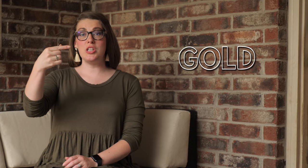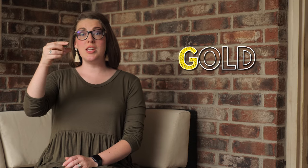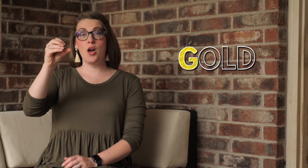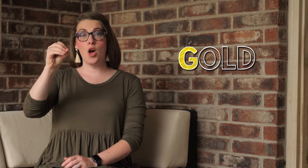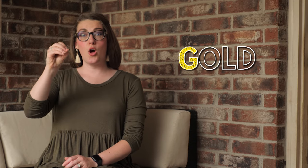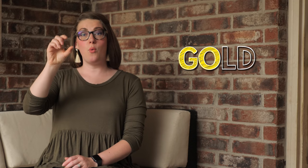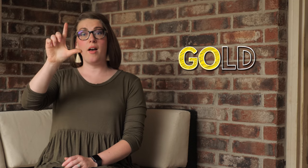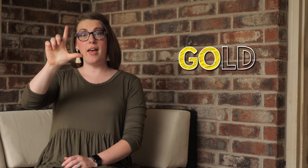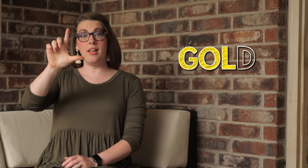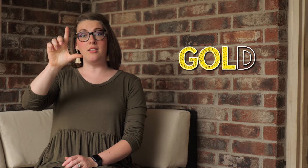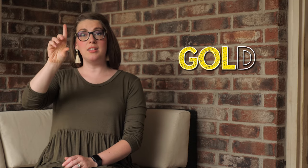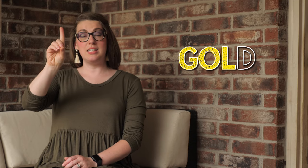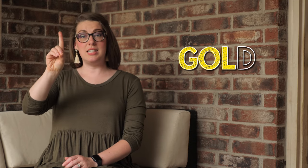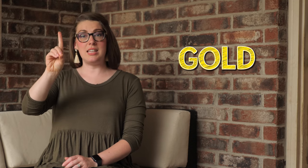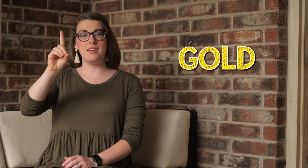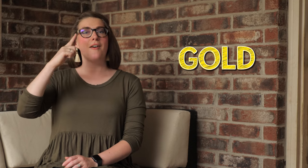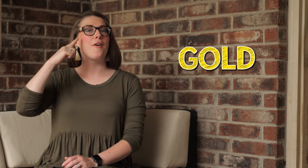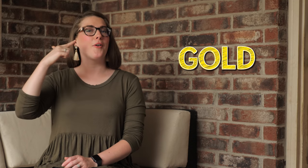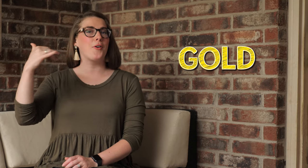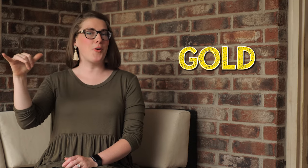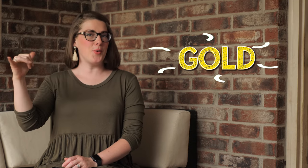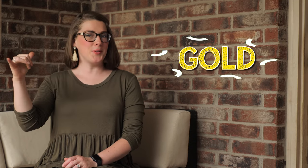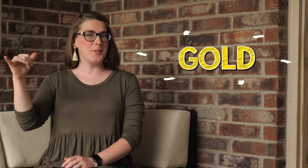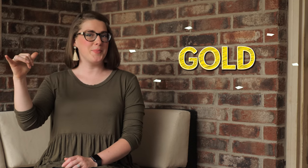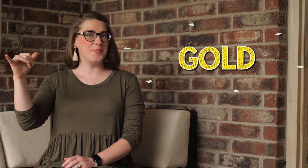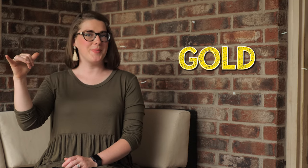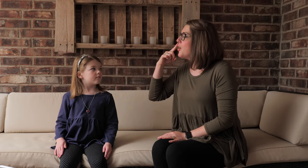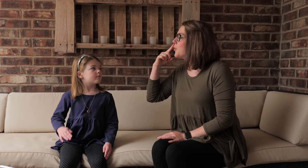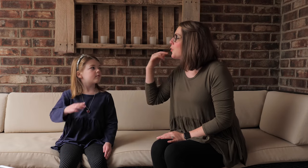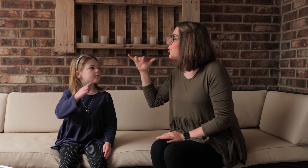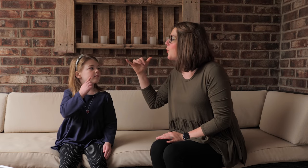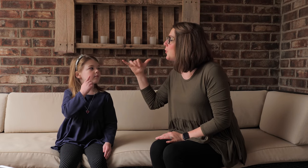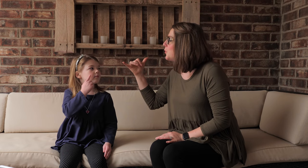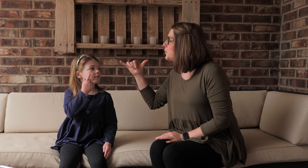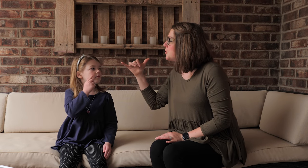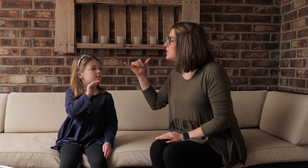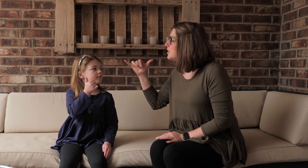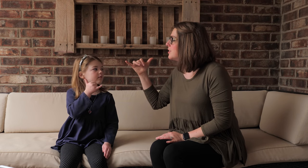G O L D Gold